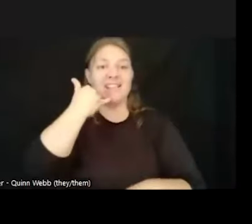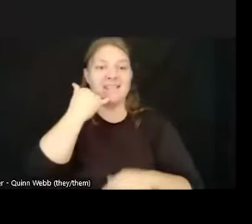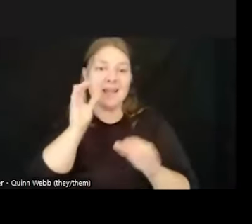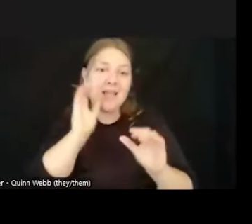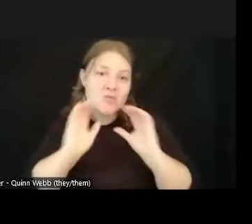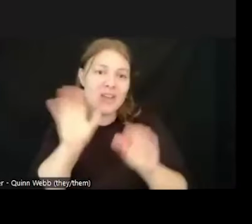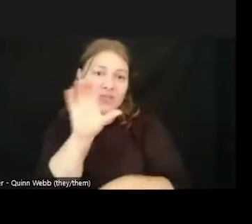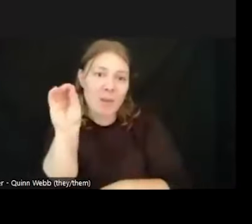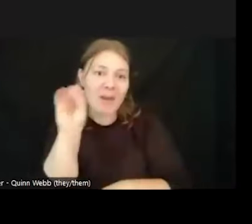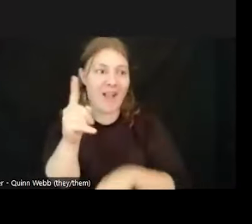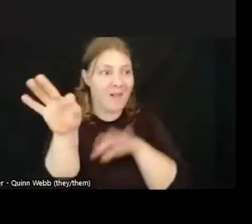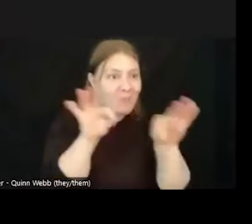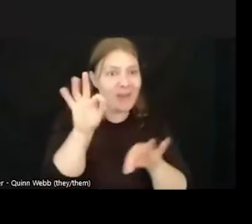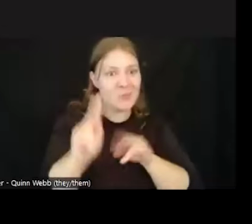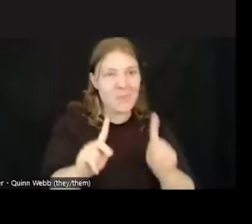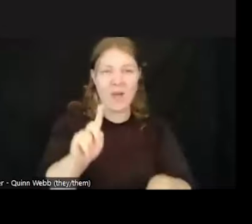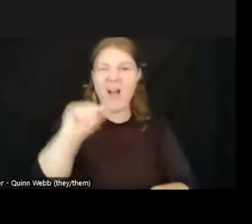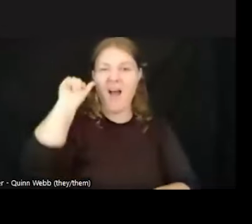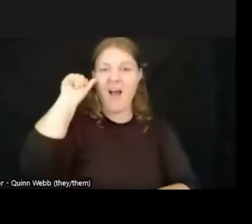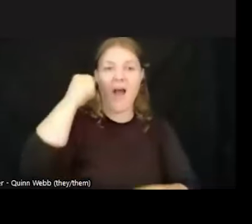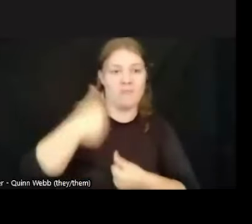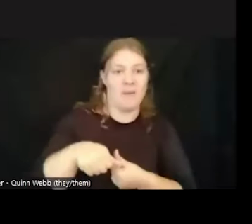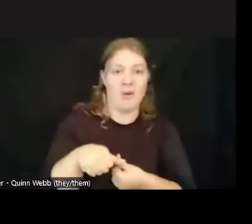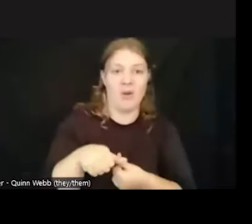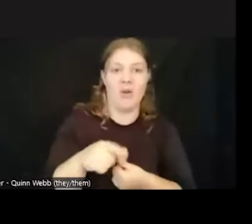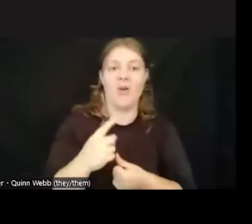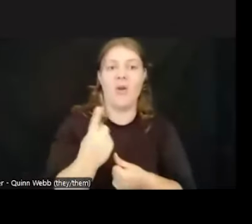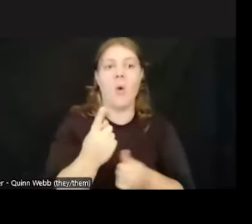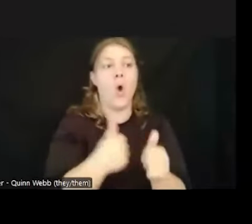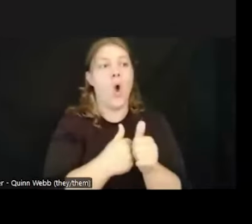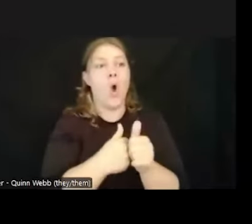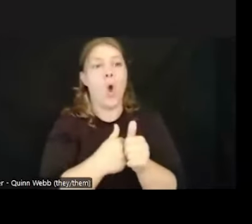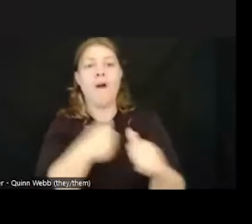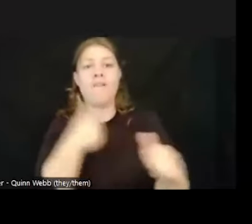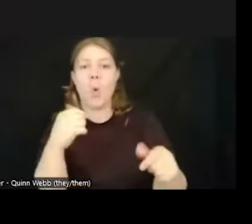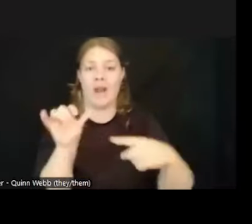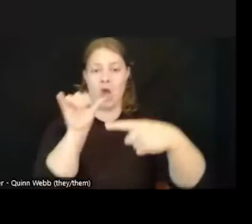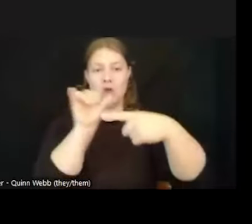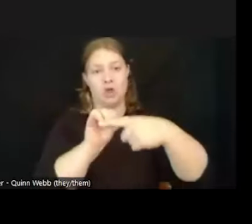the things that I always remembered and stood out was is avoid using jargon or avoid using language